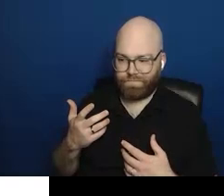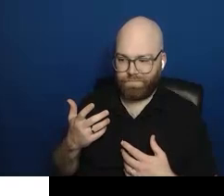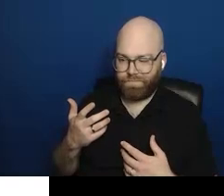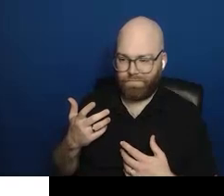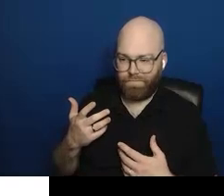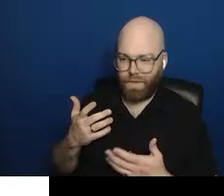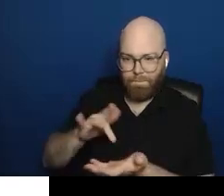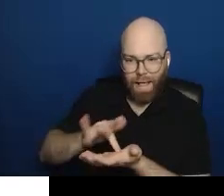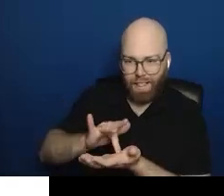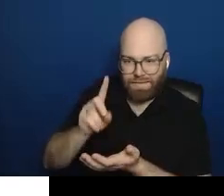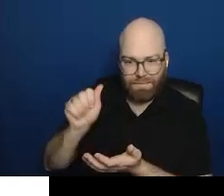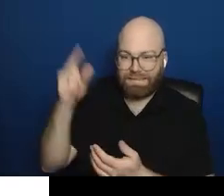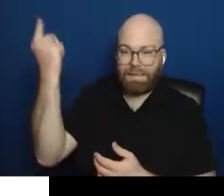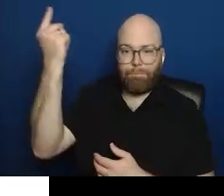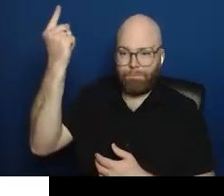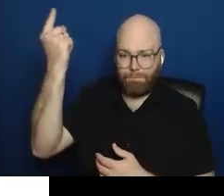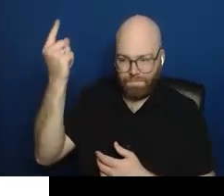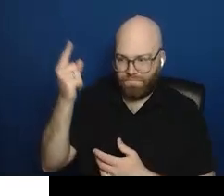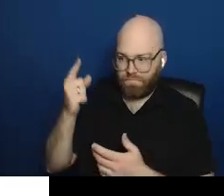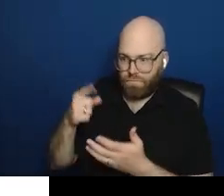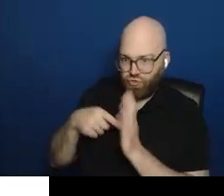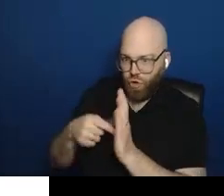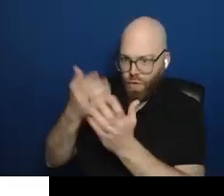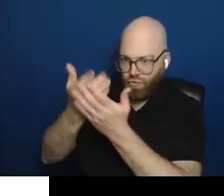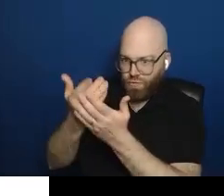or anything to that effect that we can show them why this person,